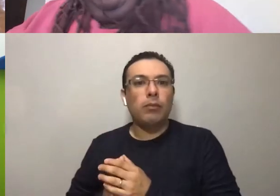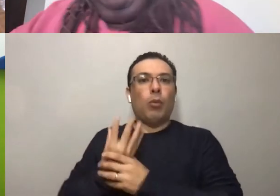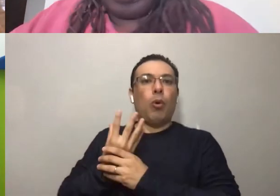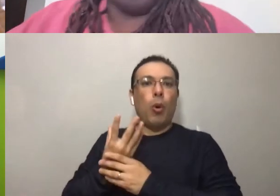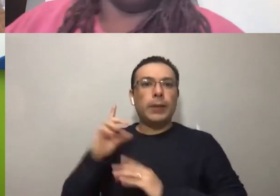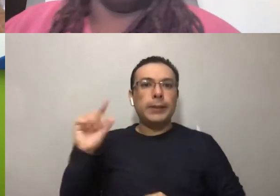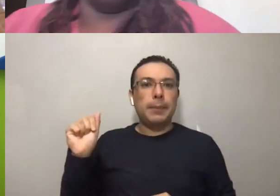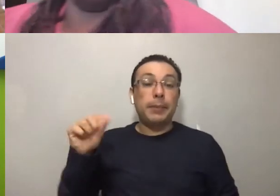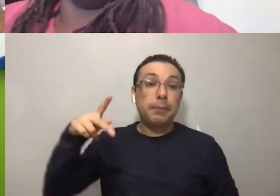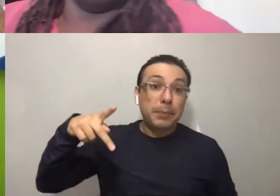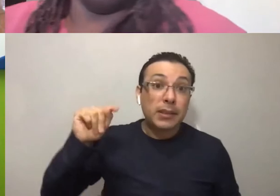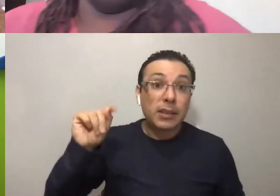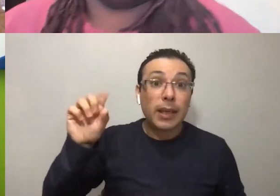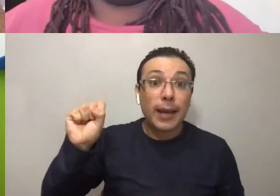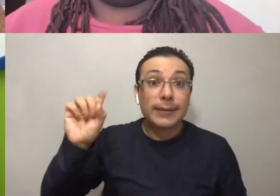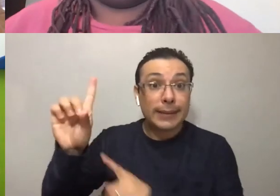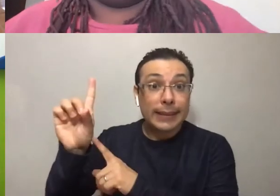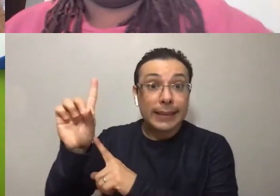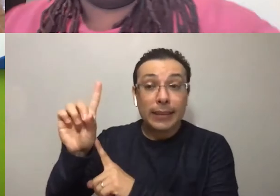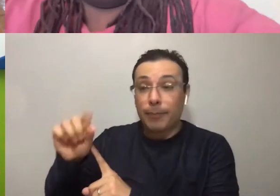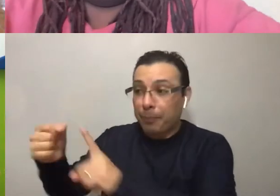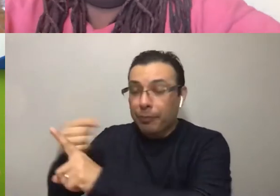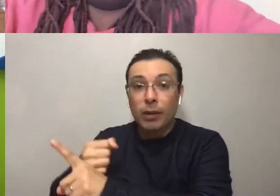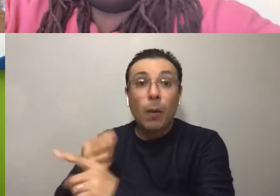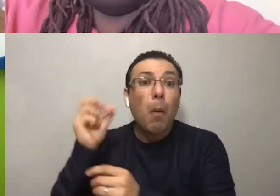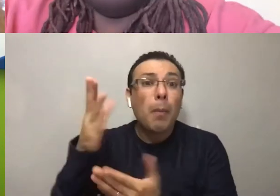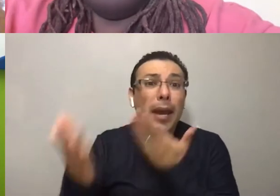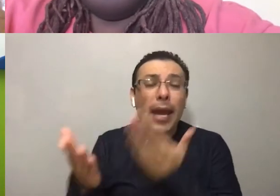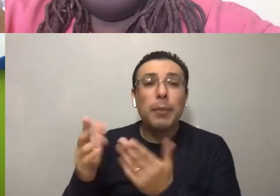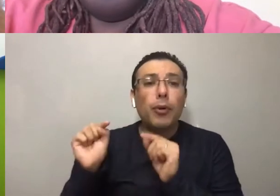Or they get a simple infection or a simple injury and we just deny them